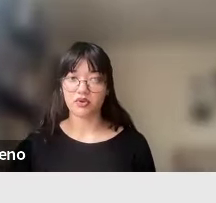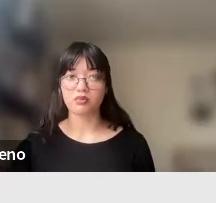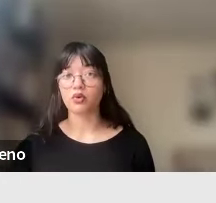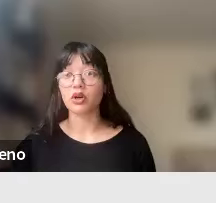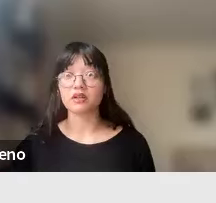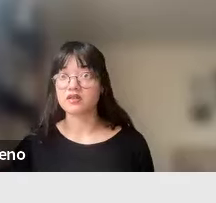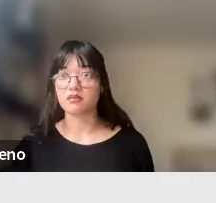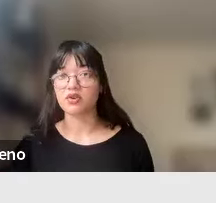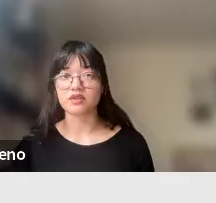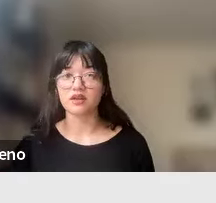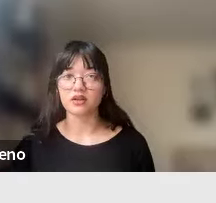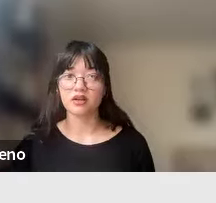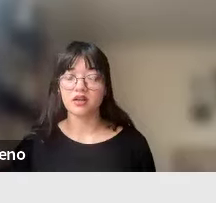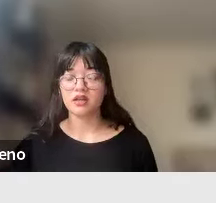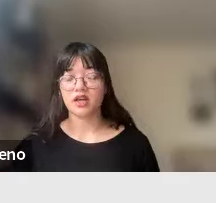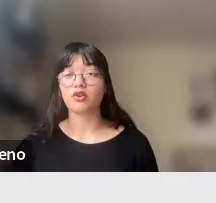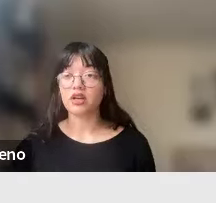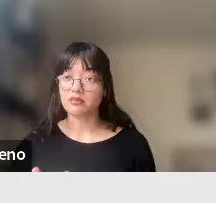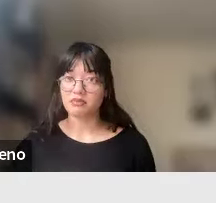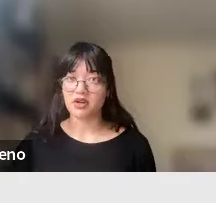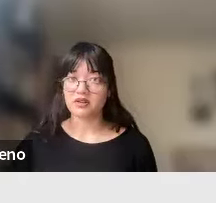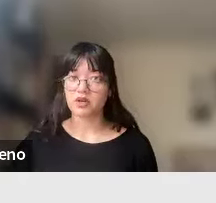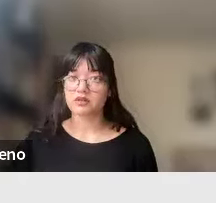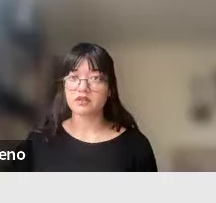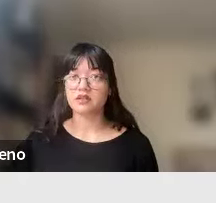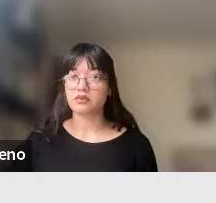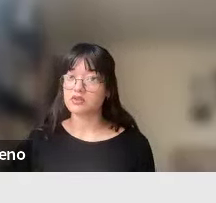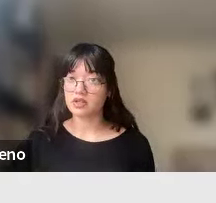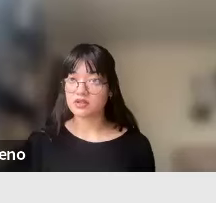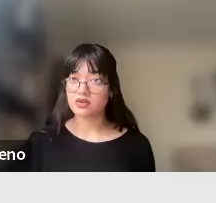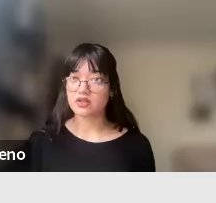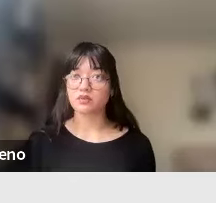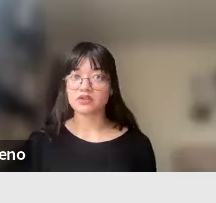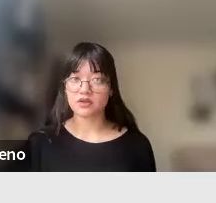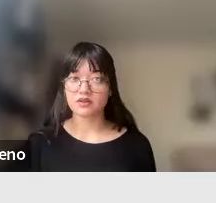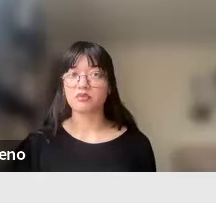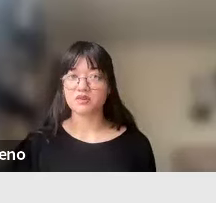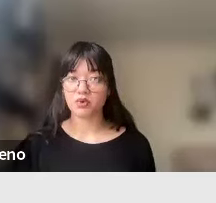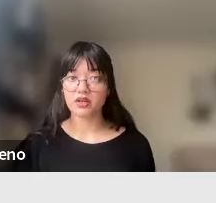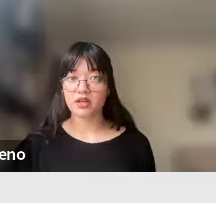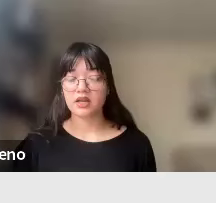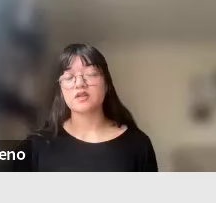program or work in STEM altogether. Growing up, my parents were waitress and a busboy